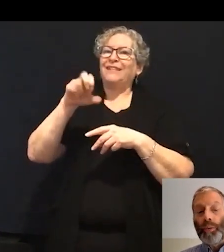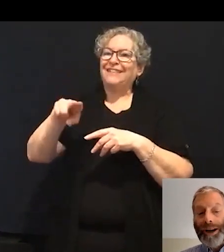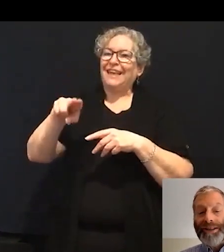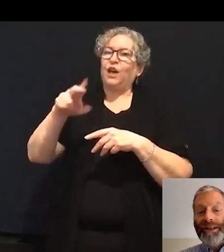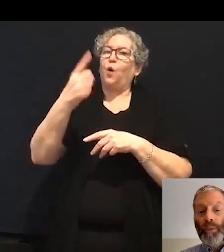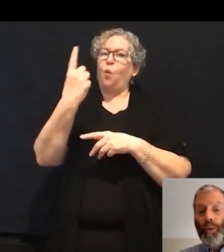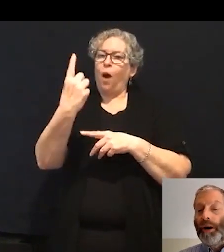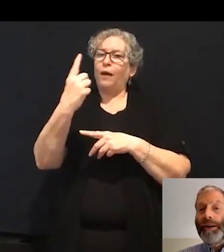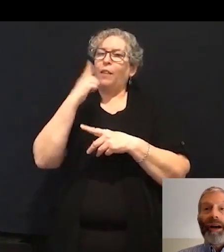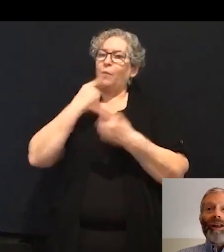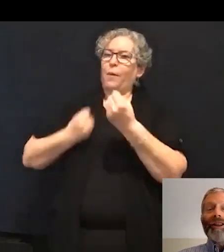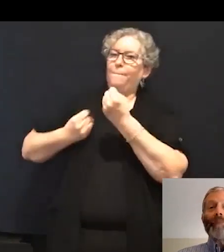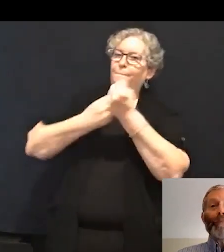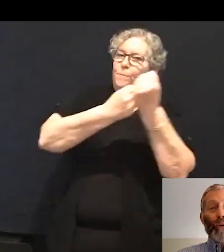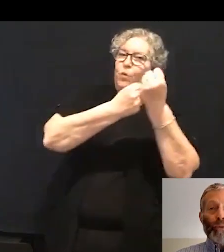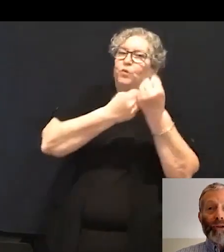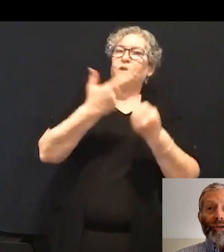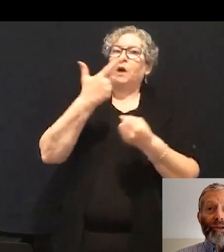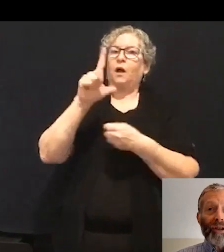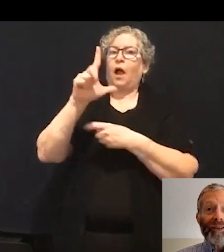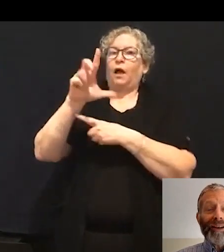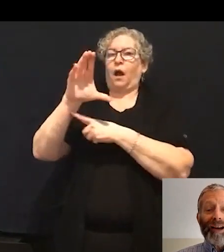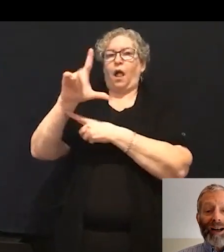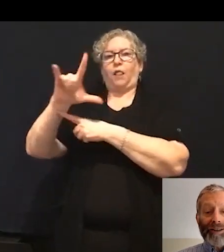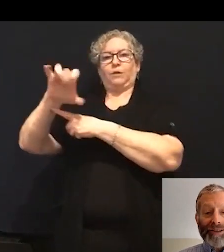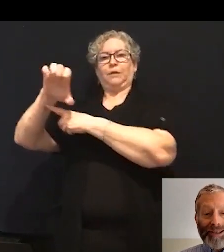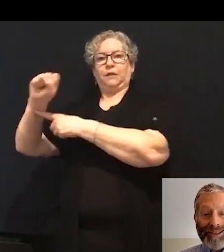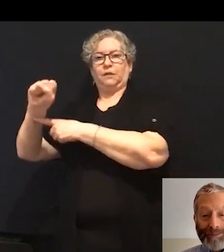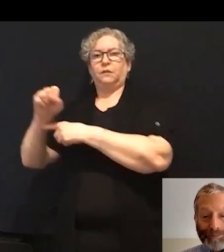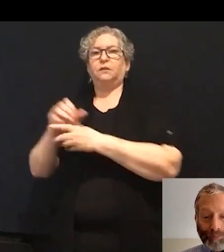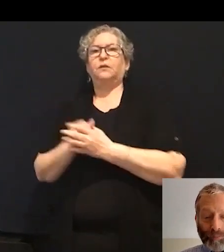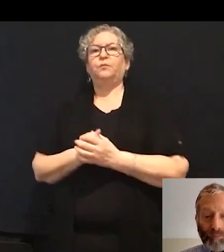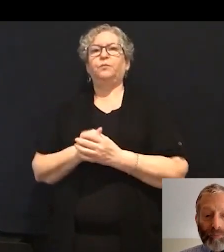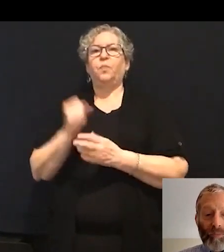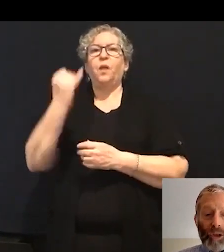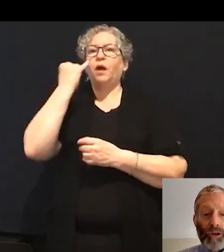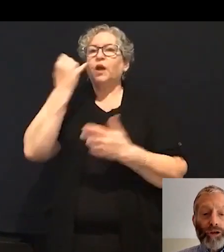arrestin1 that boosts glycolysis.